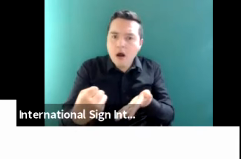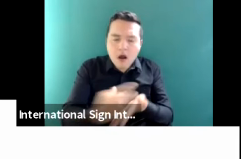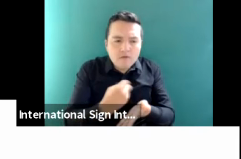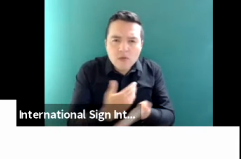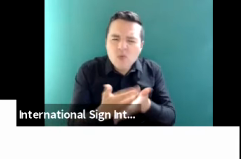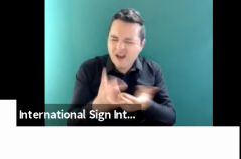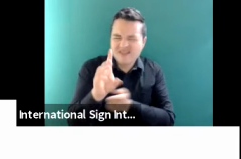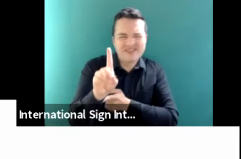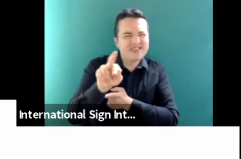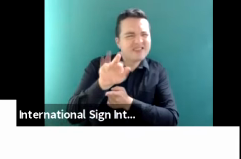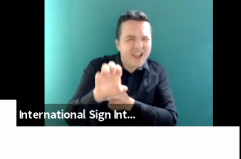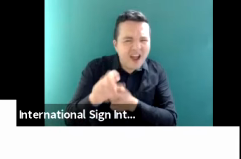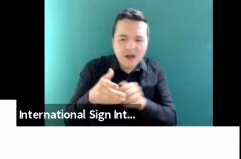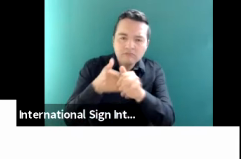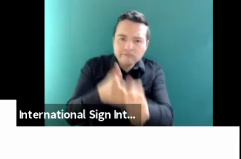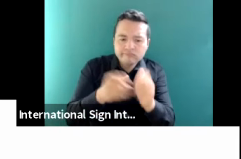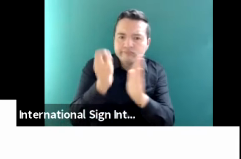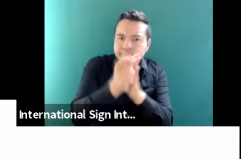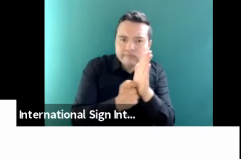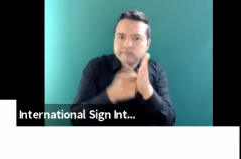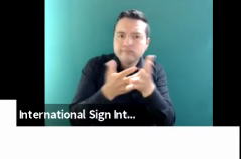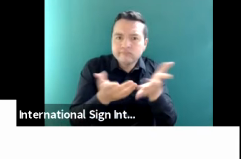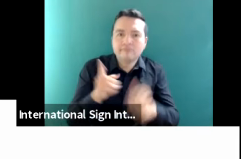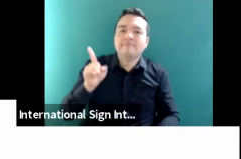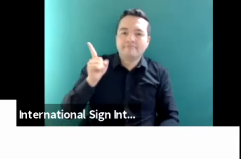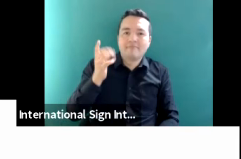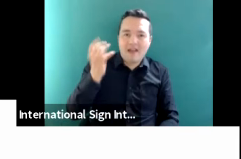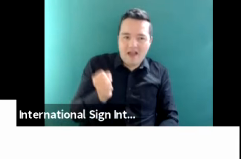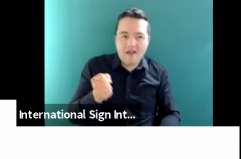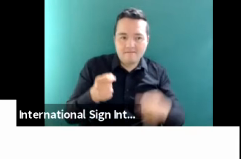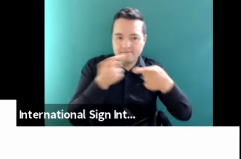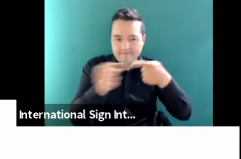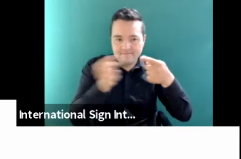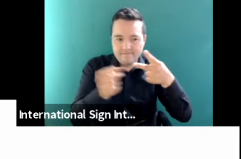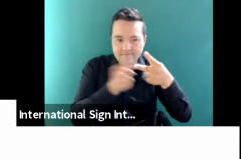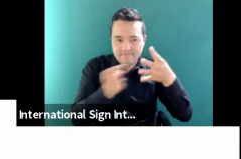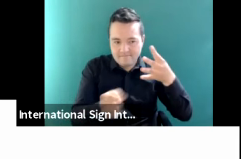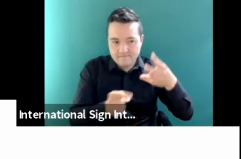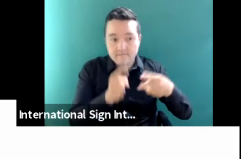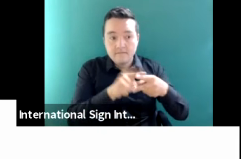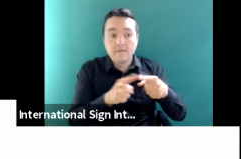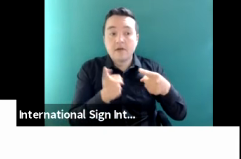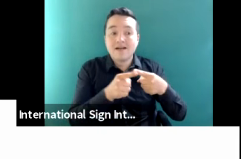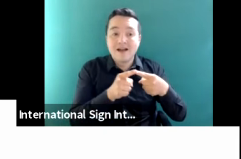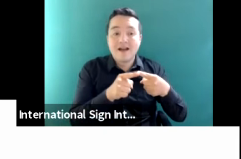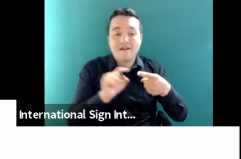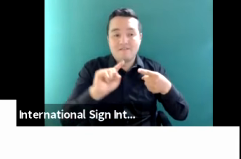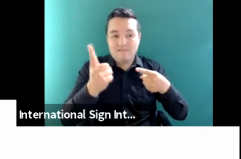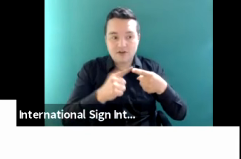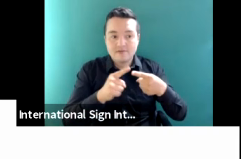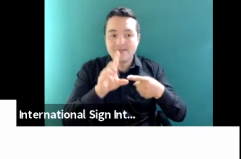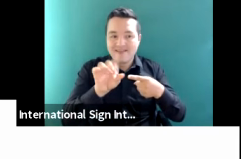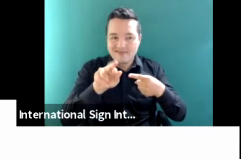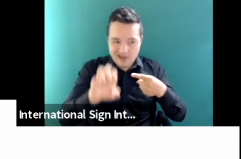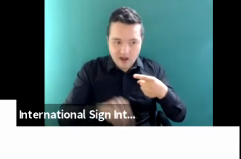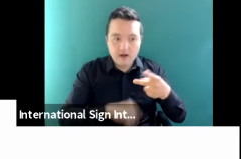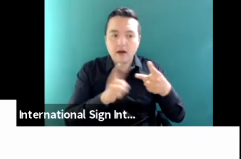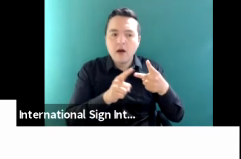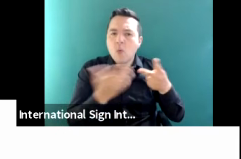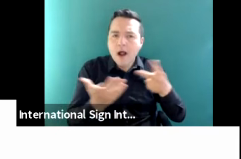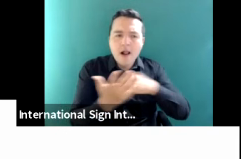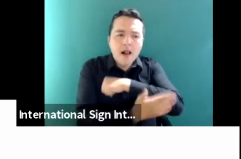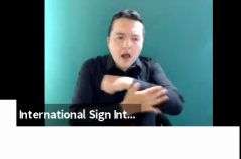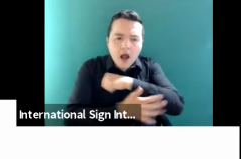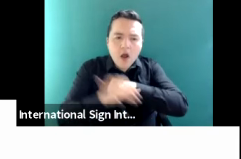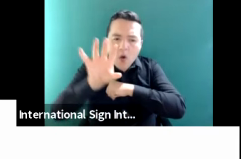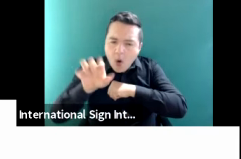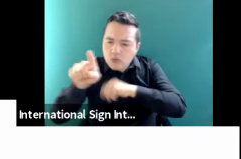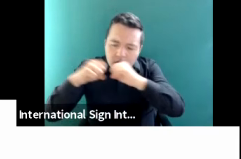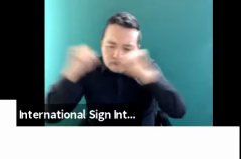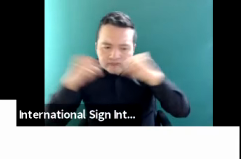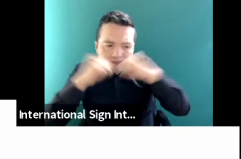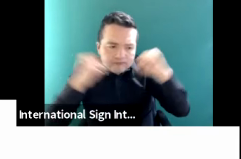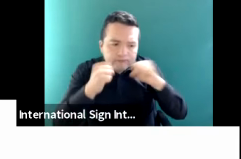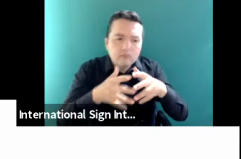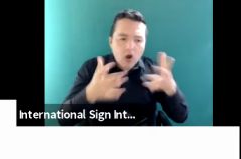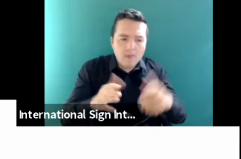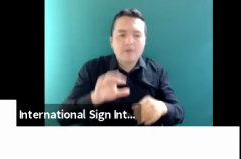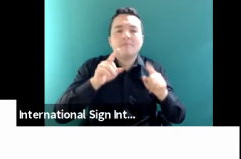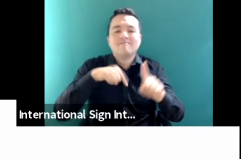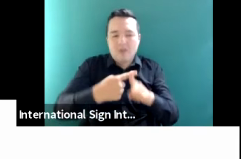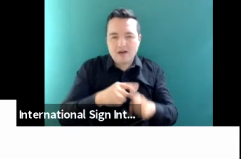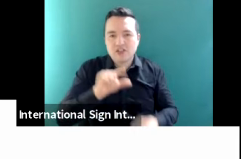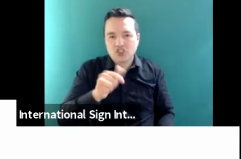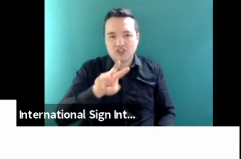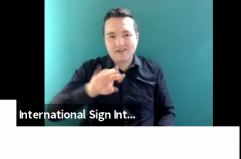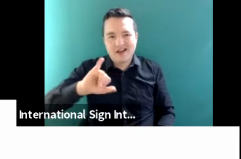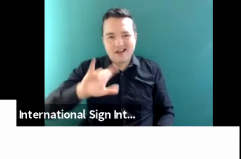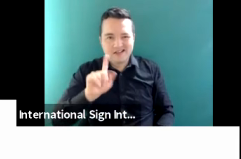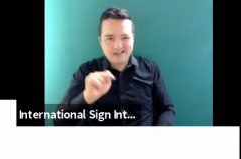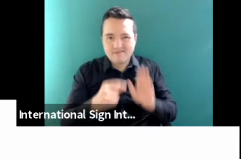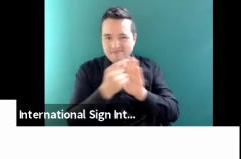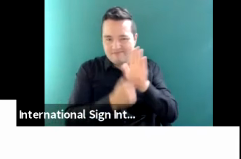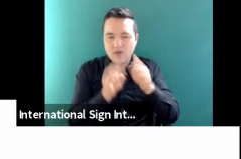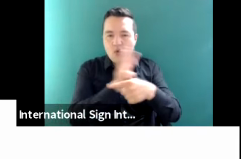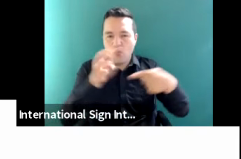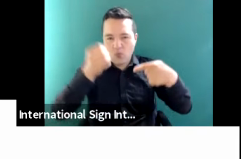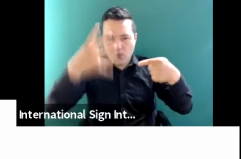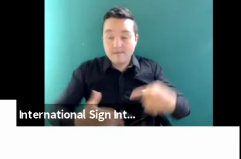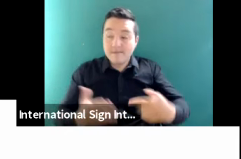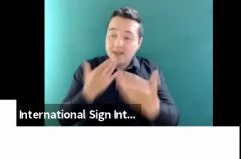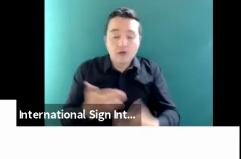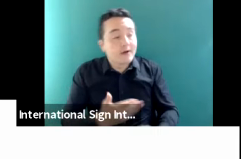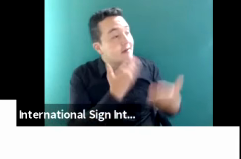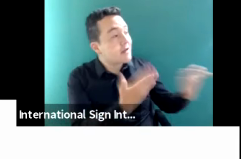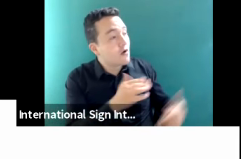I hope during discussion we will come back to some of those points.